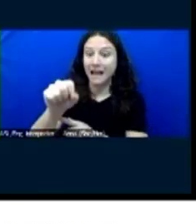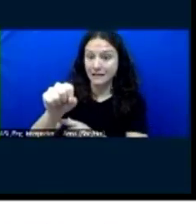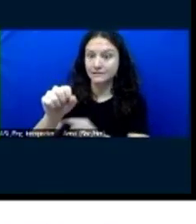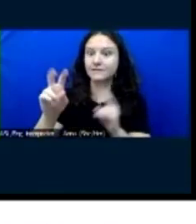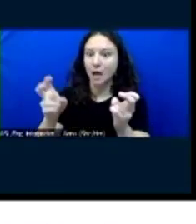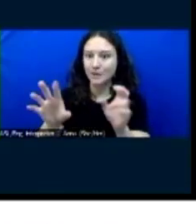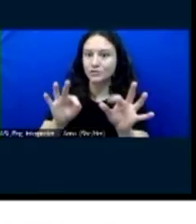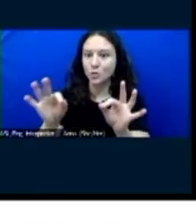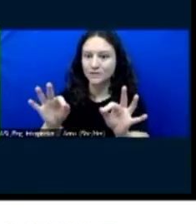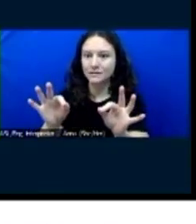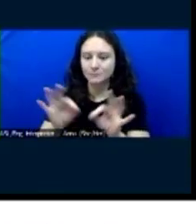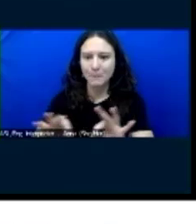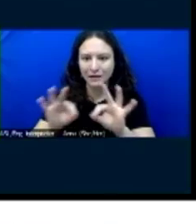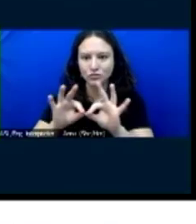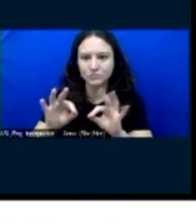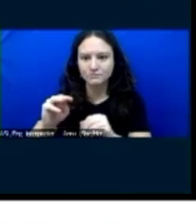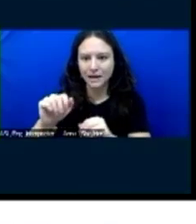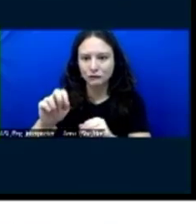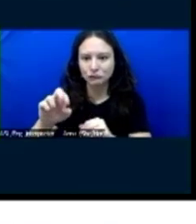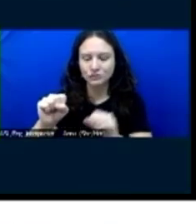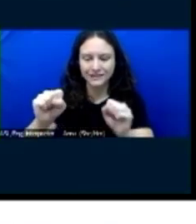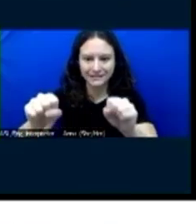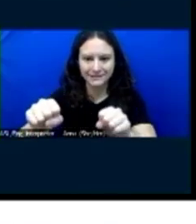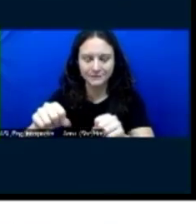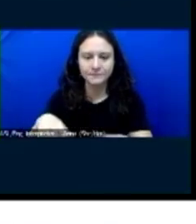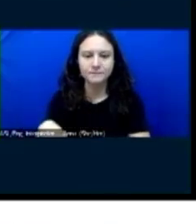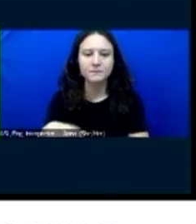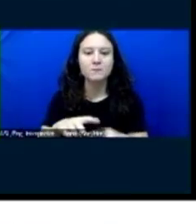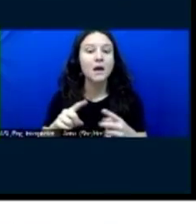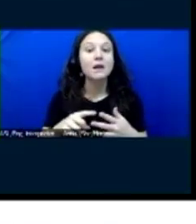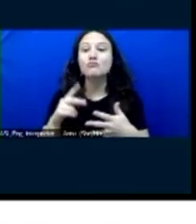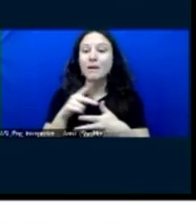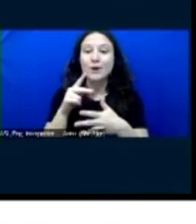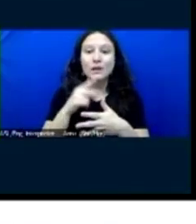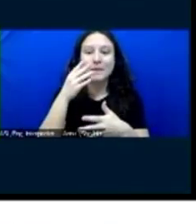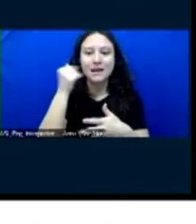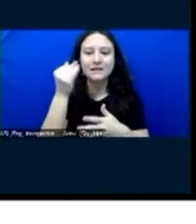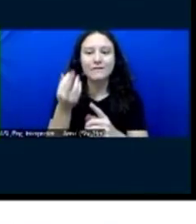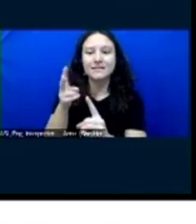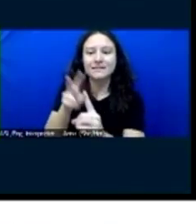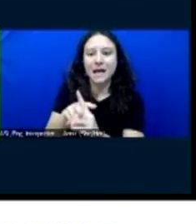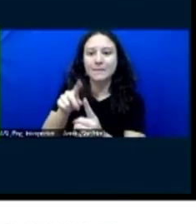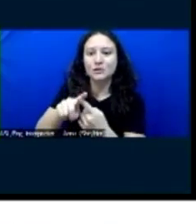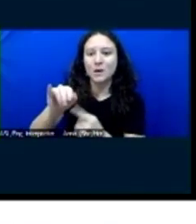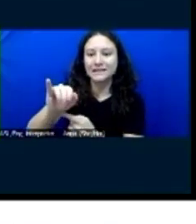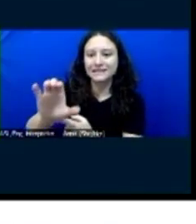but primarily because of their assignment to the ICs, not to peer review preferences.